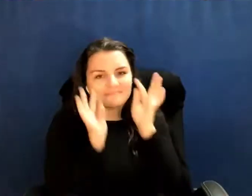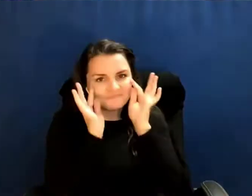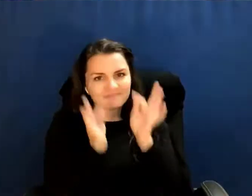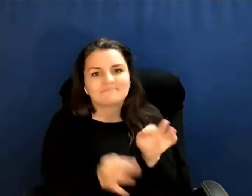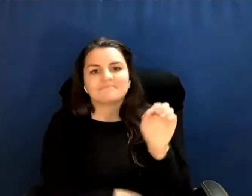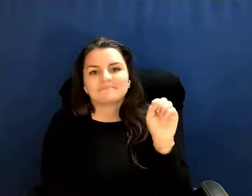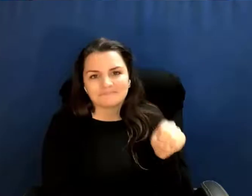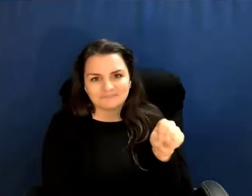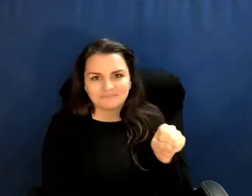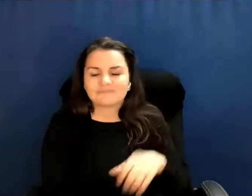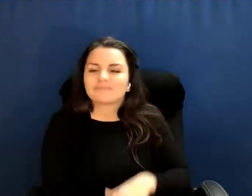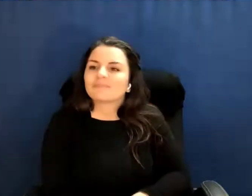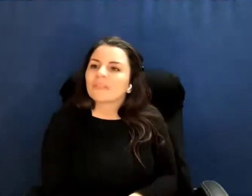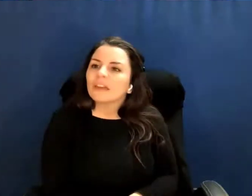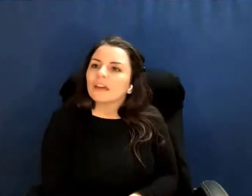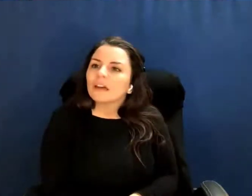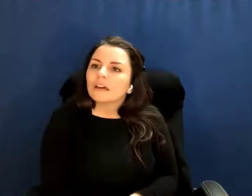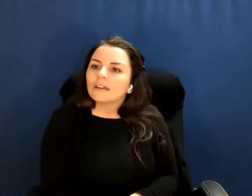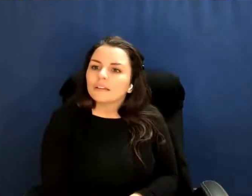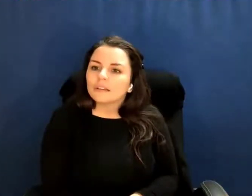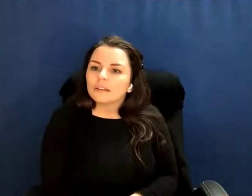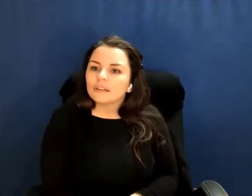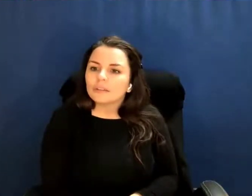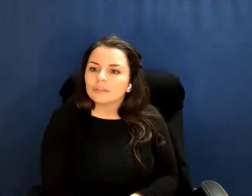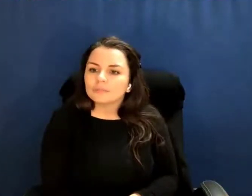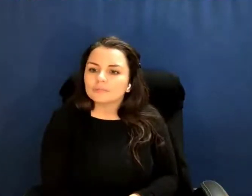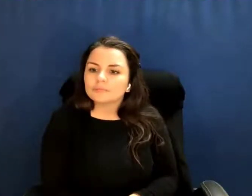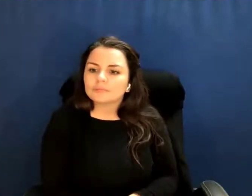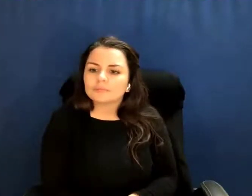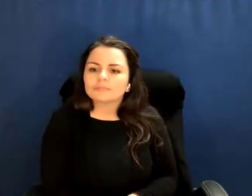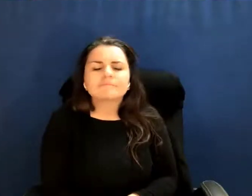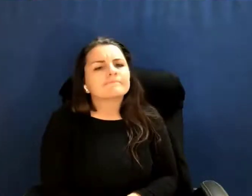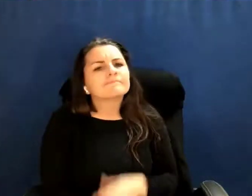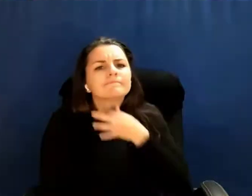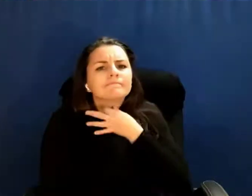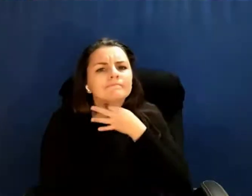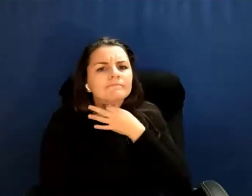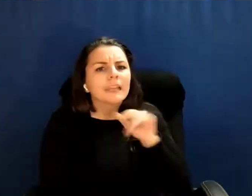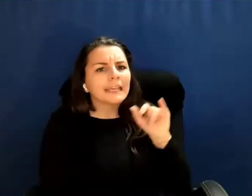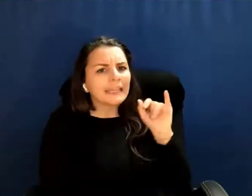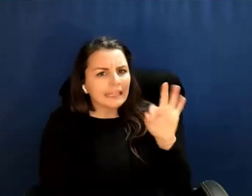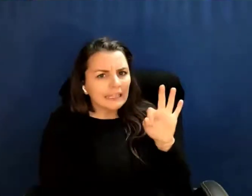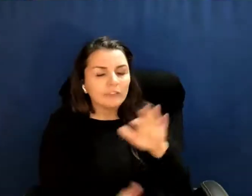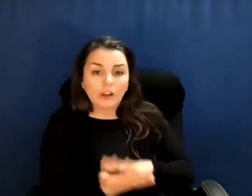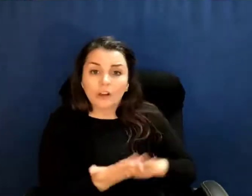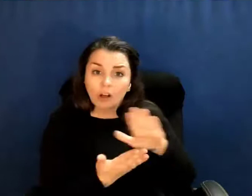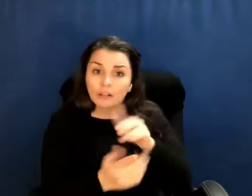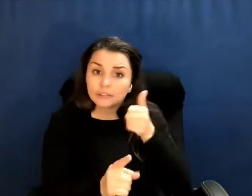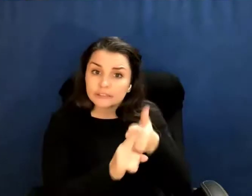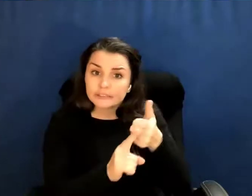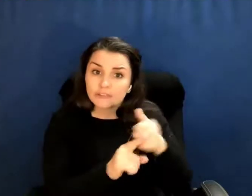What else do we have here? "What if a college is both undergrad-focused and has a graduate school?